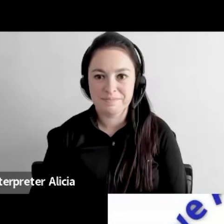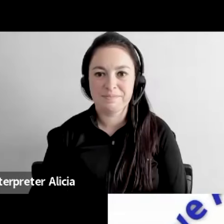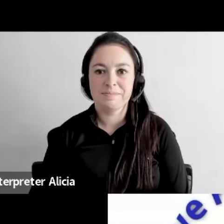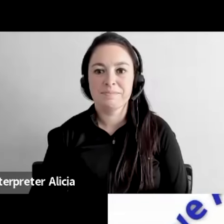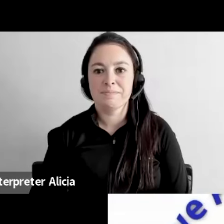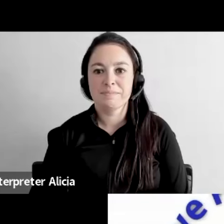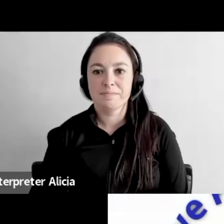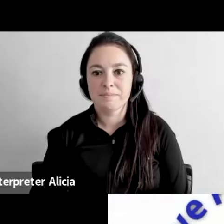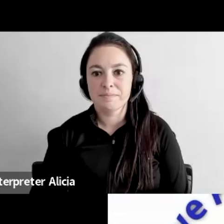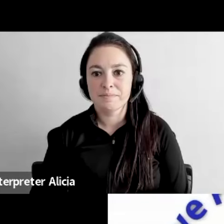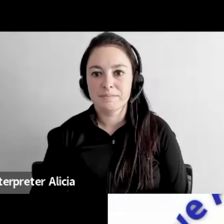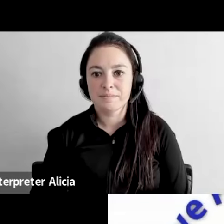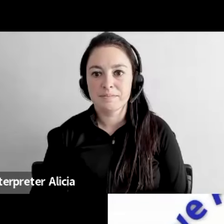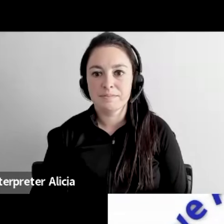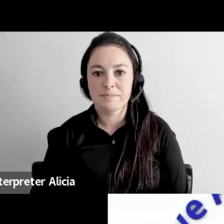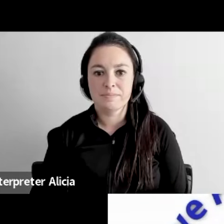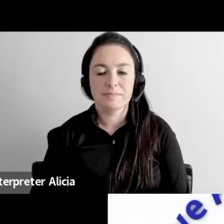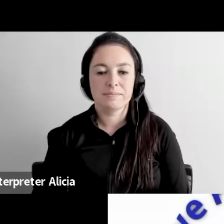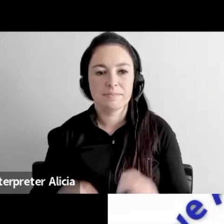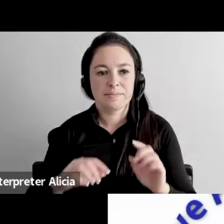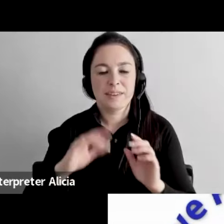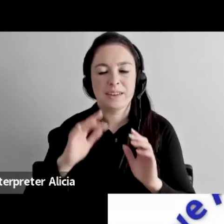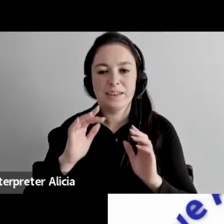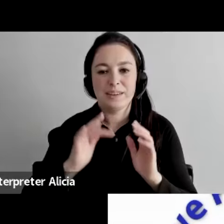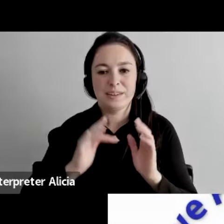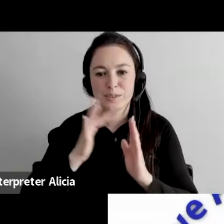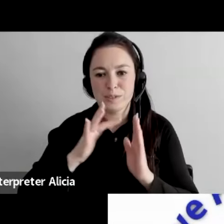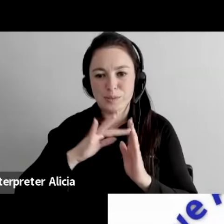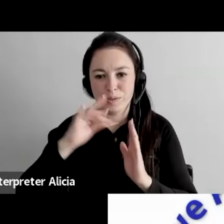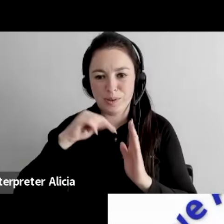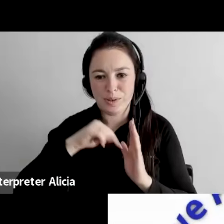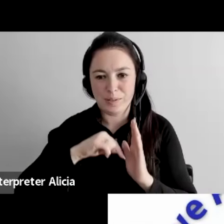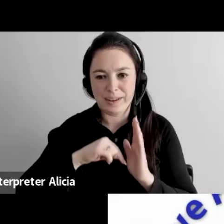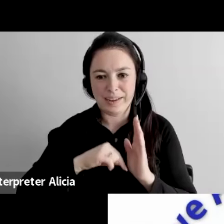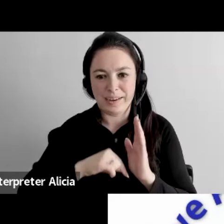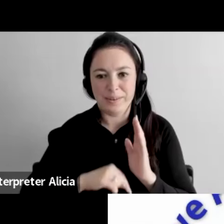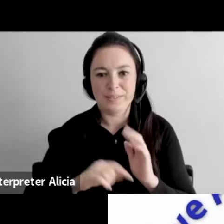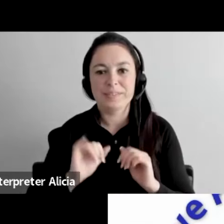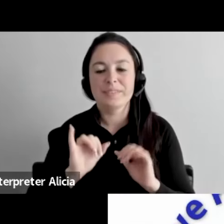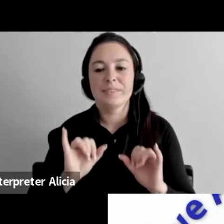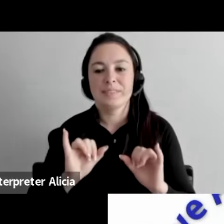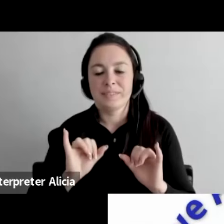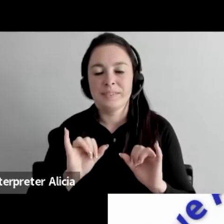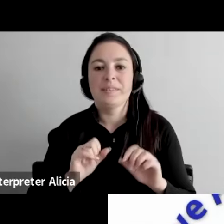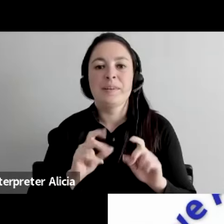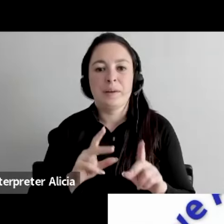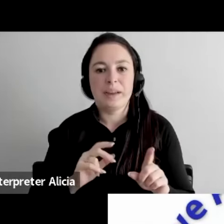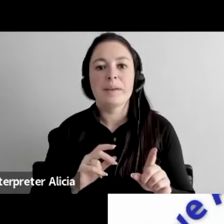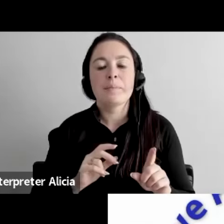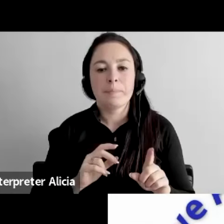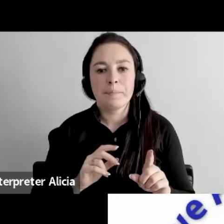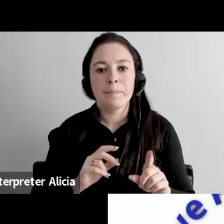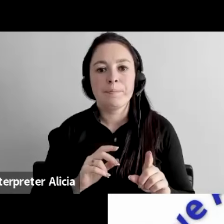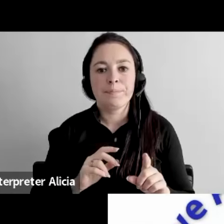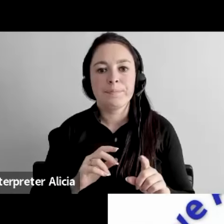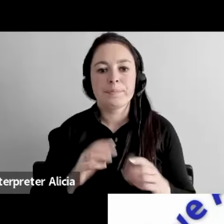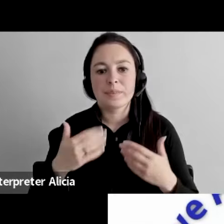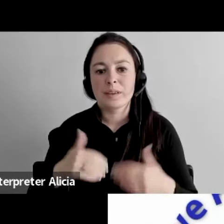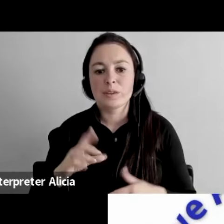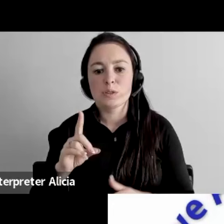Scrolling all the way down. All right. I am a doula lactation specialist